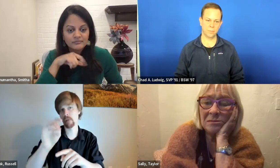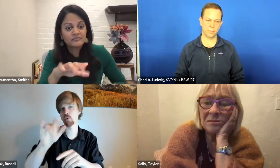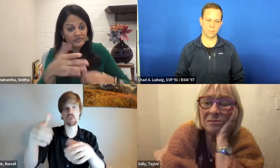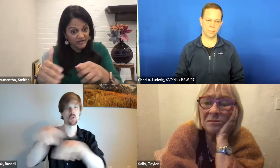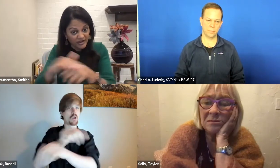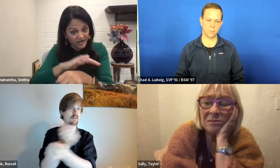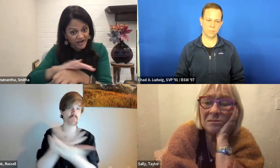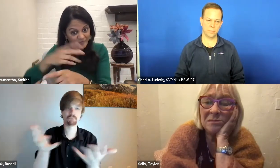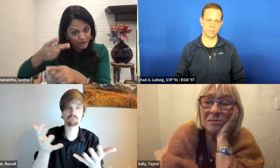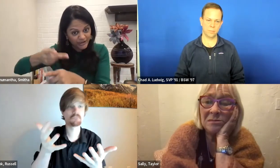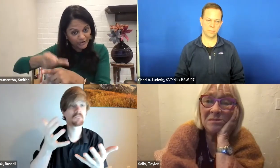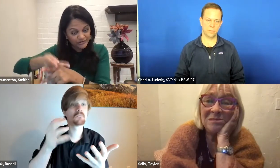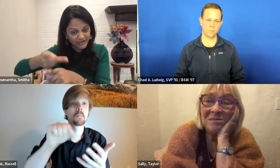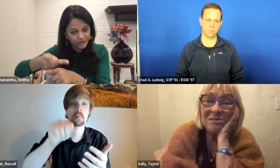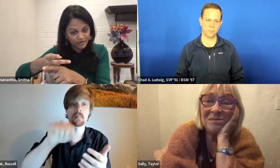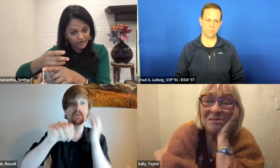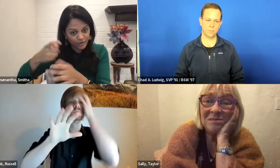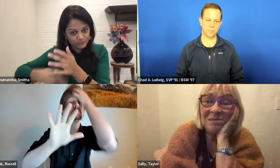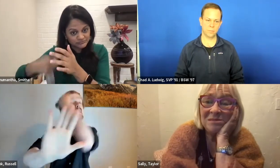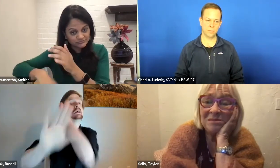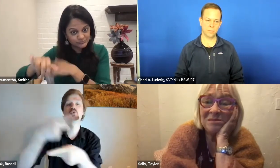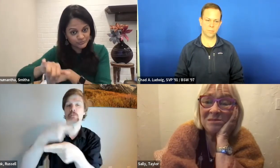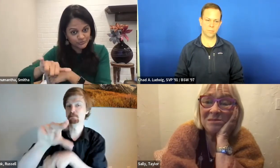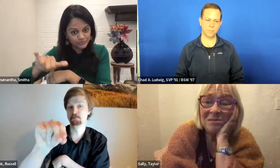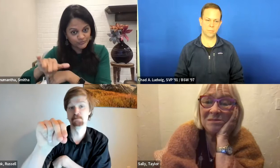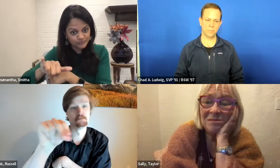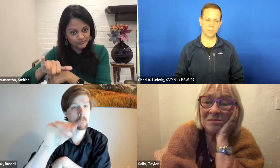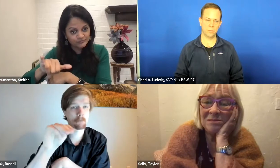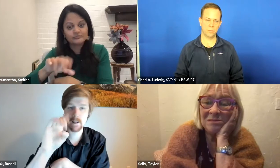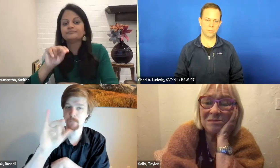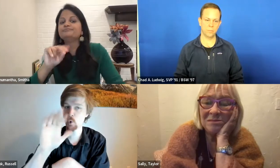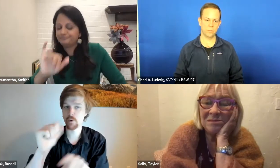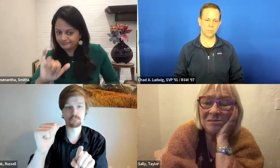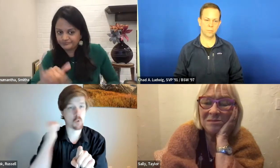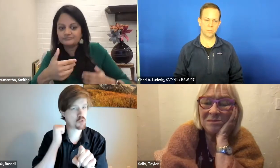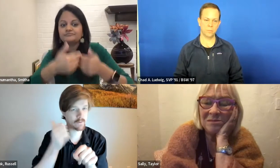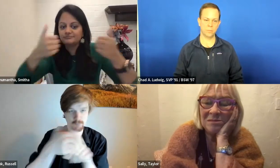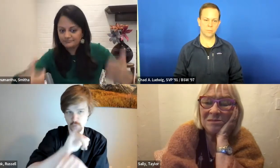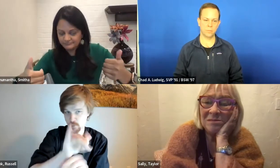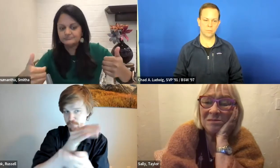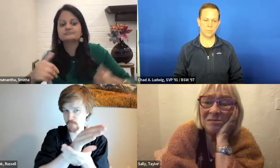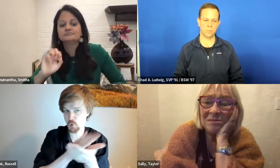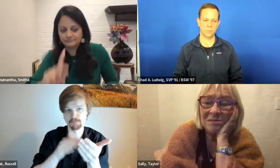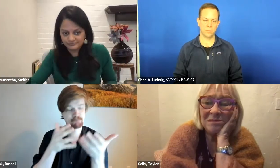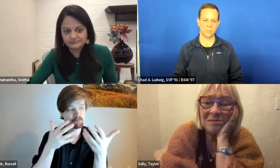so we need to try something new, and Medicaid covered-- Medicare covered all of that. They covered the cost of the caregiver, as well?